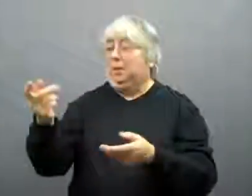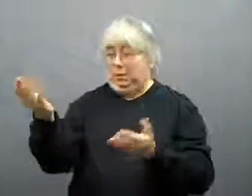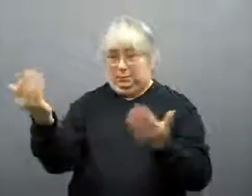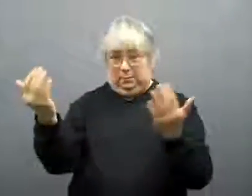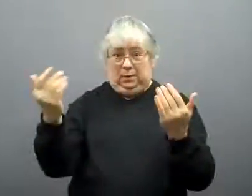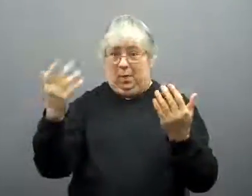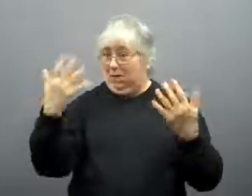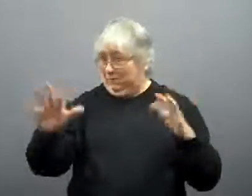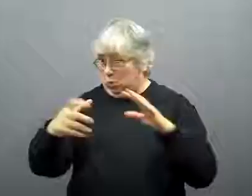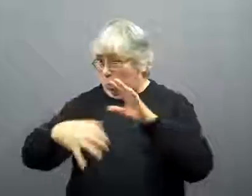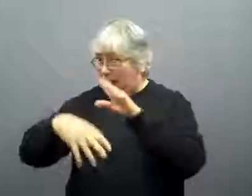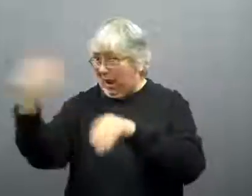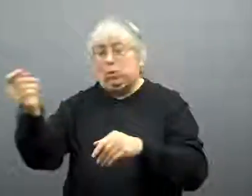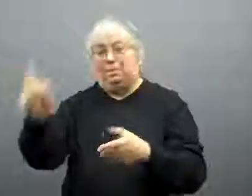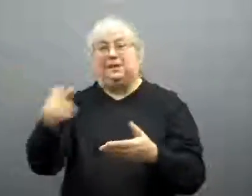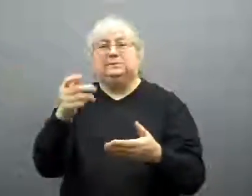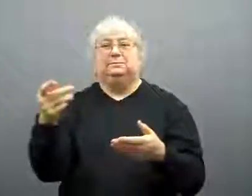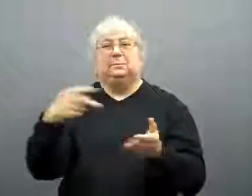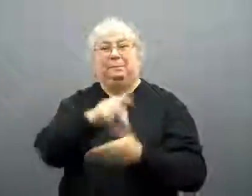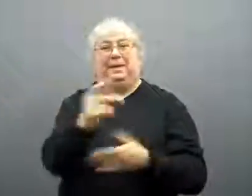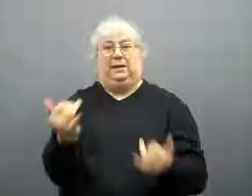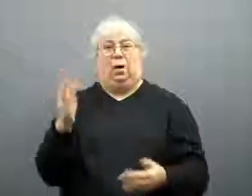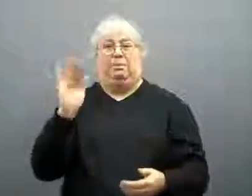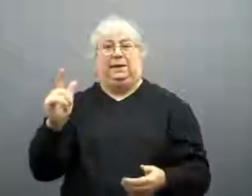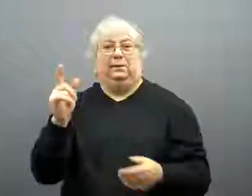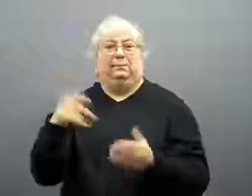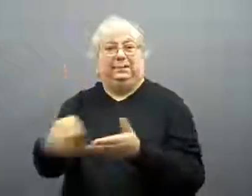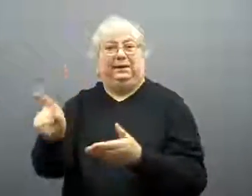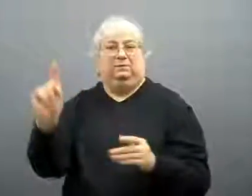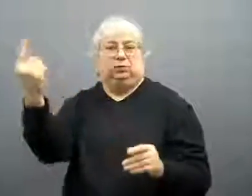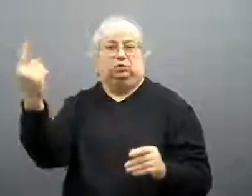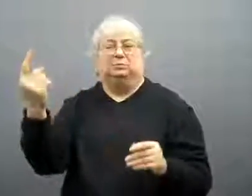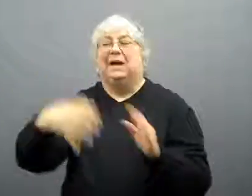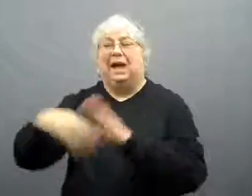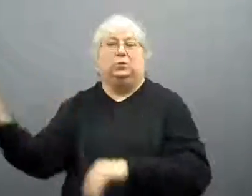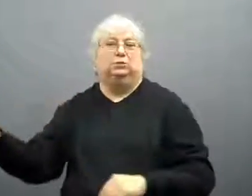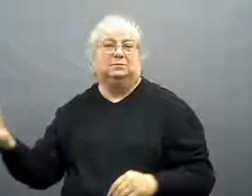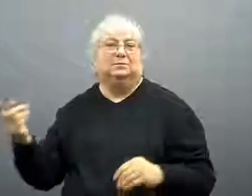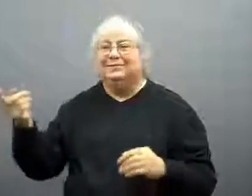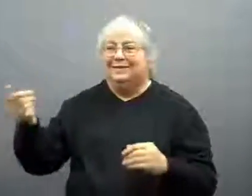Customers are expected to pay their bill before leaving.